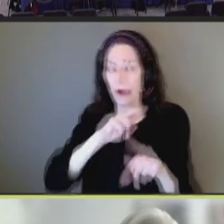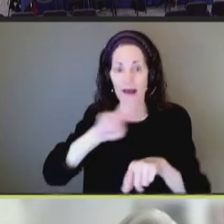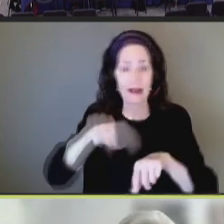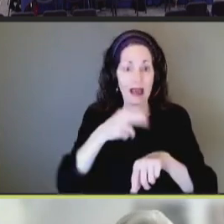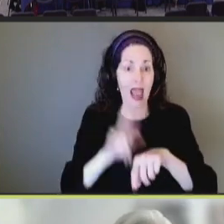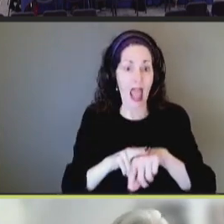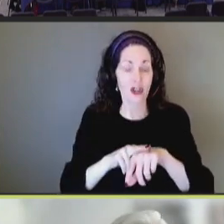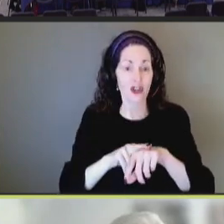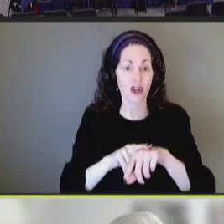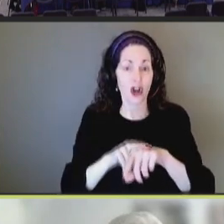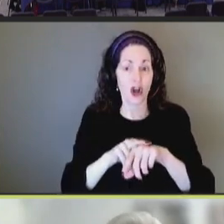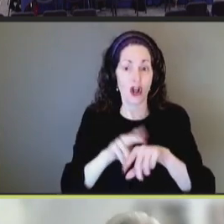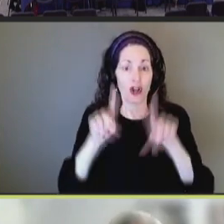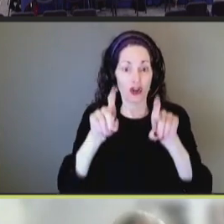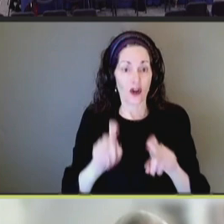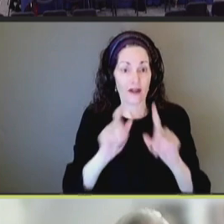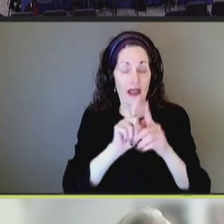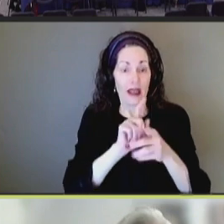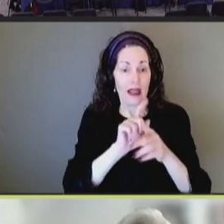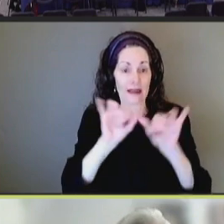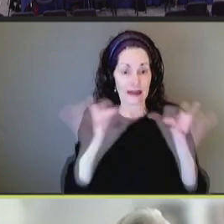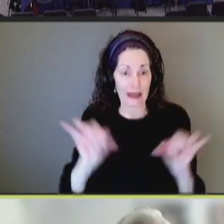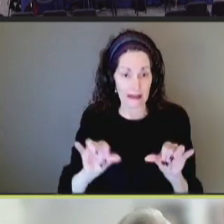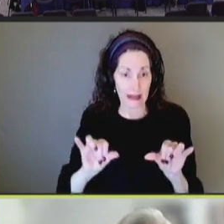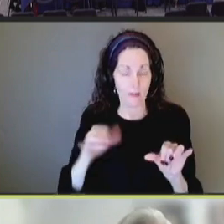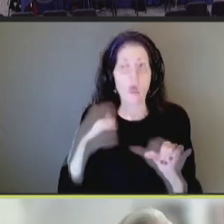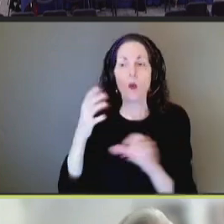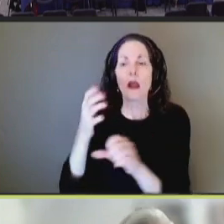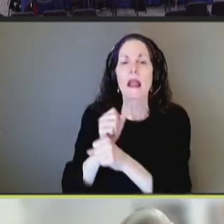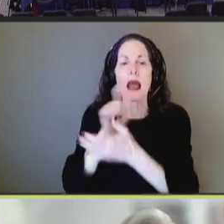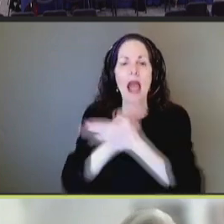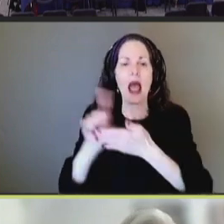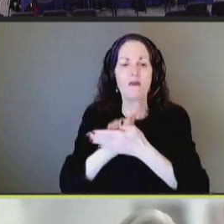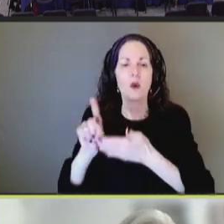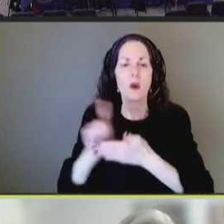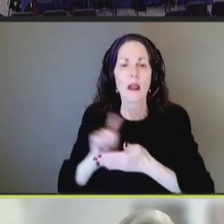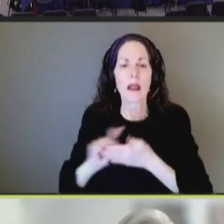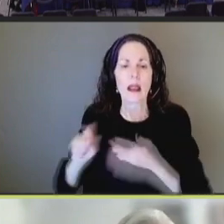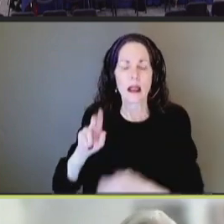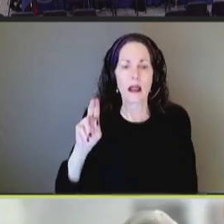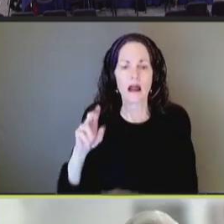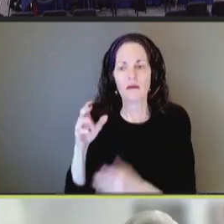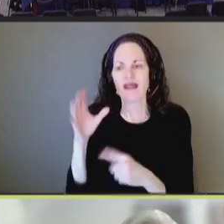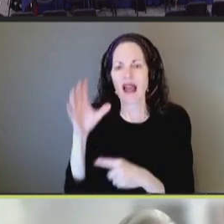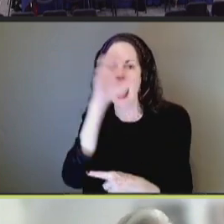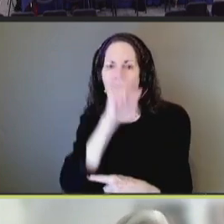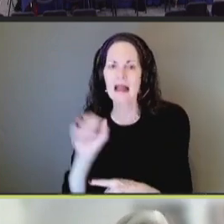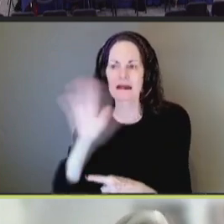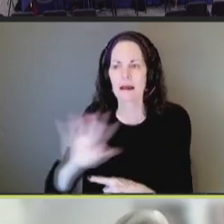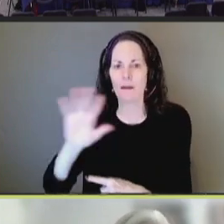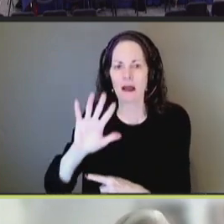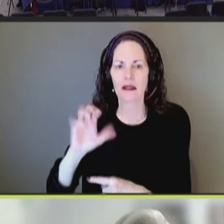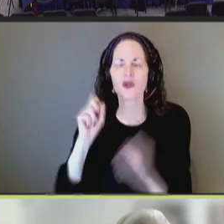weekly estimates. And we can do this for multiple populations for children, adults.